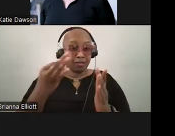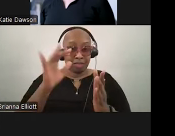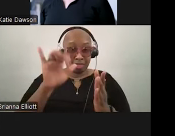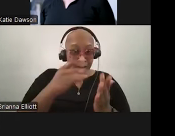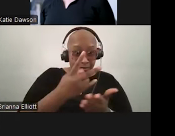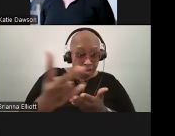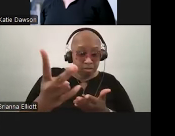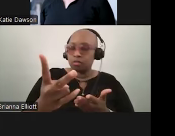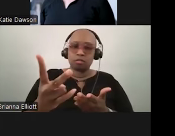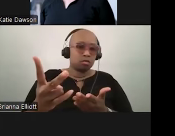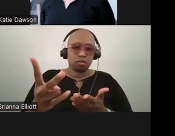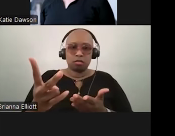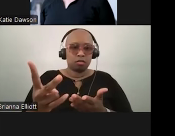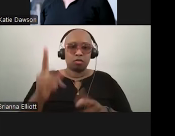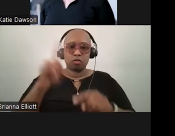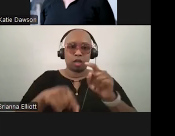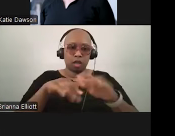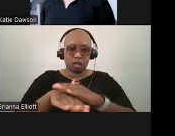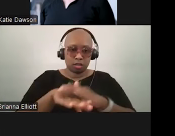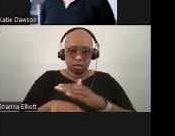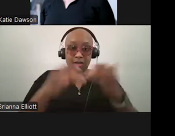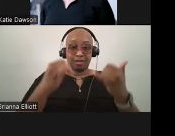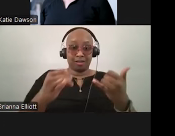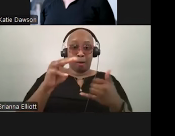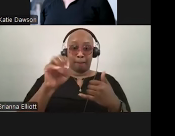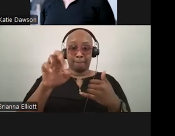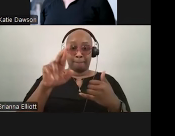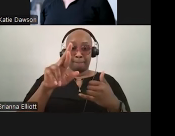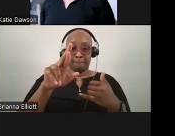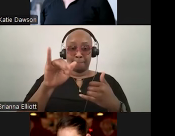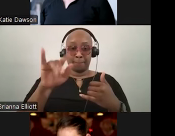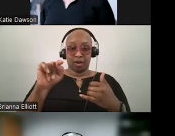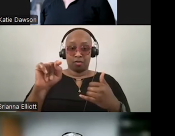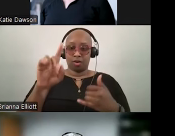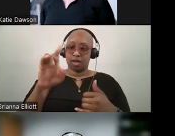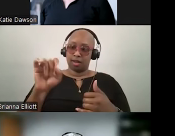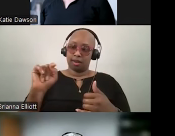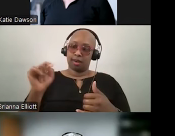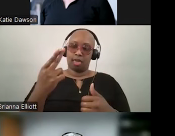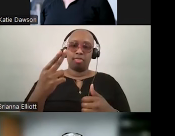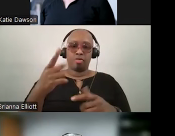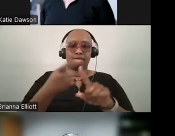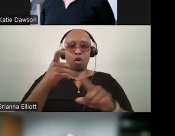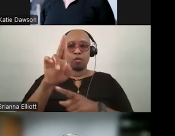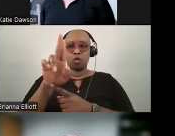hand it over to Meredith from UNO, who's going to talk a little bit about each principle.